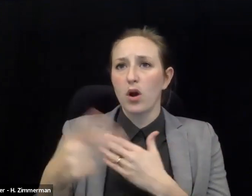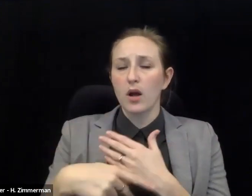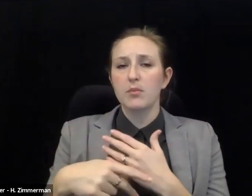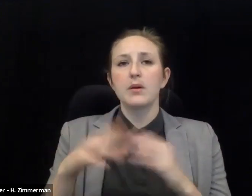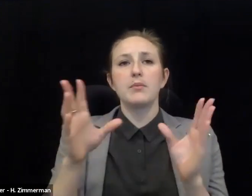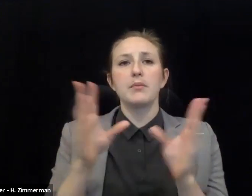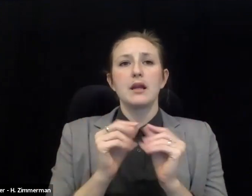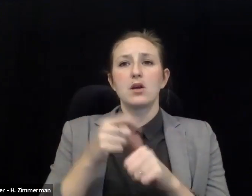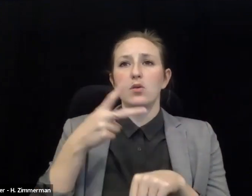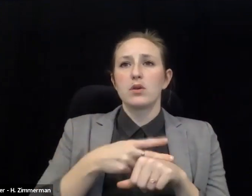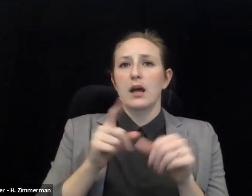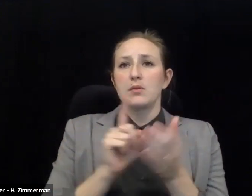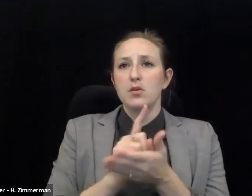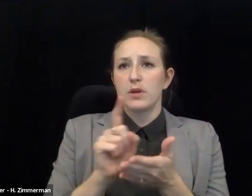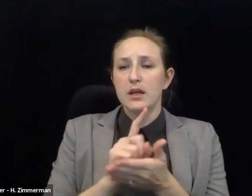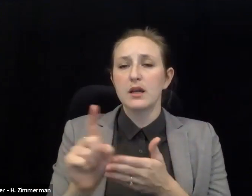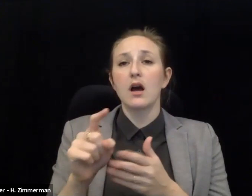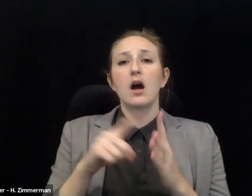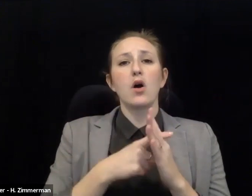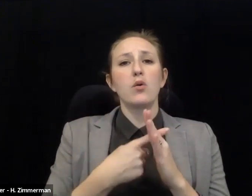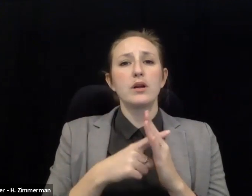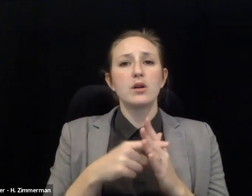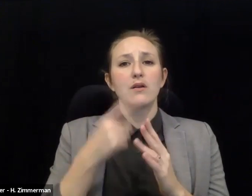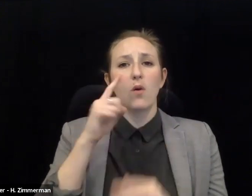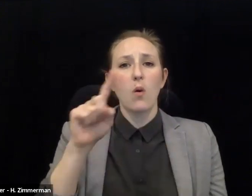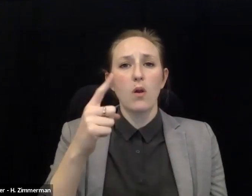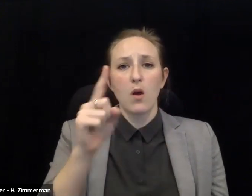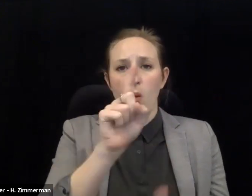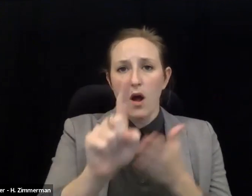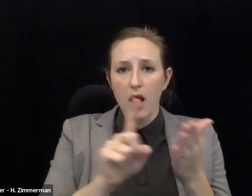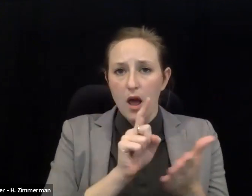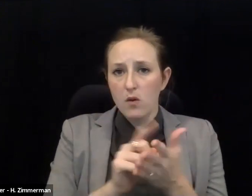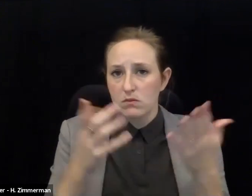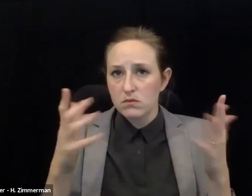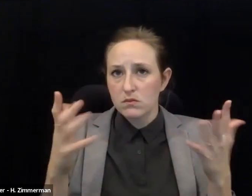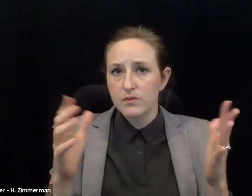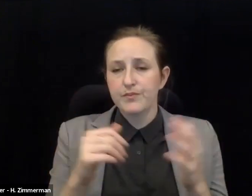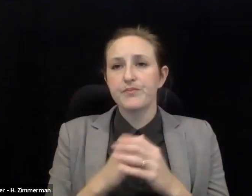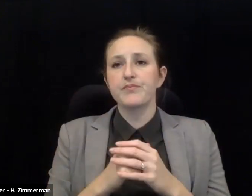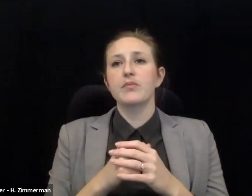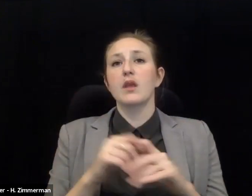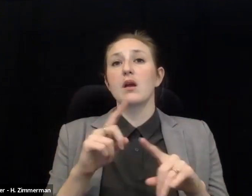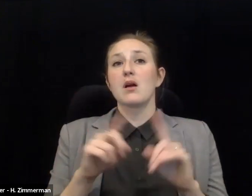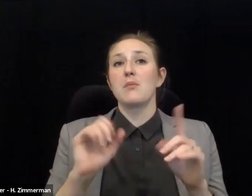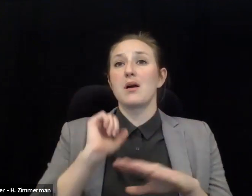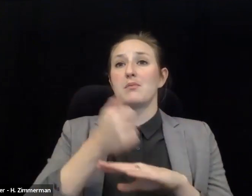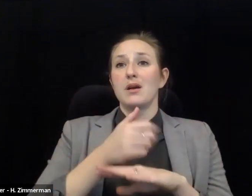Originally only one hour per meeting, but based on feedback from the students.